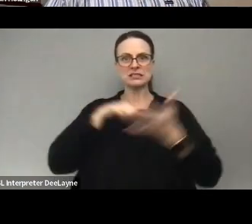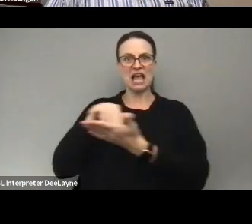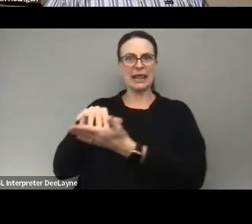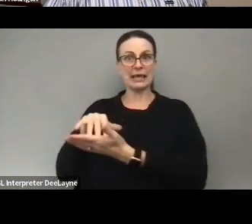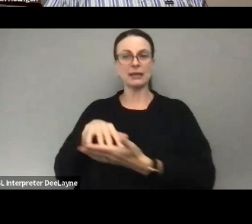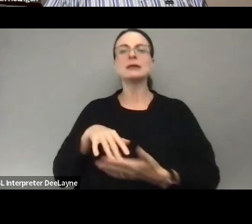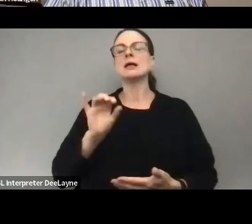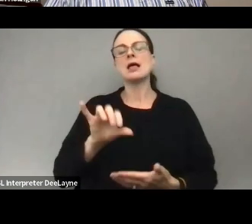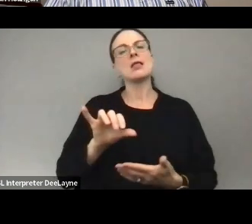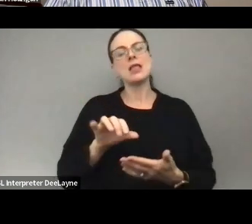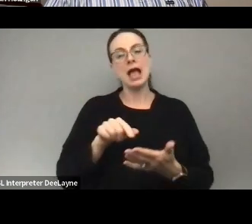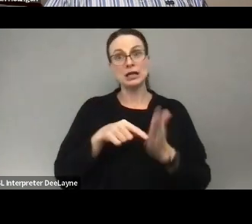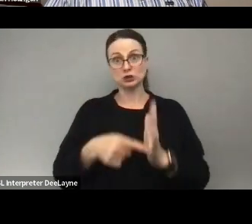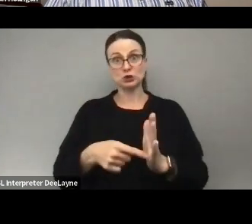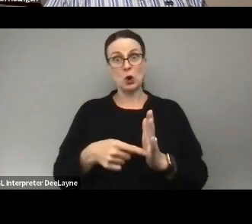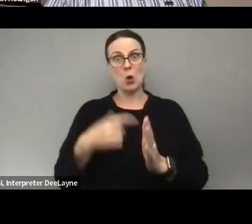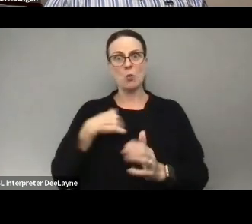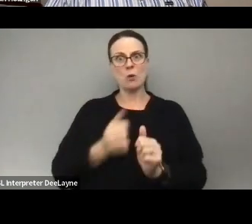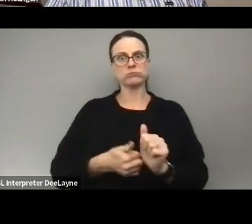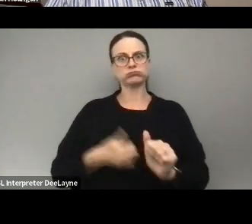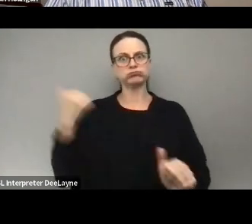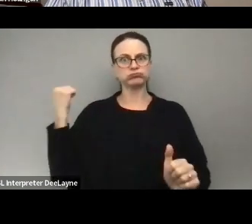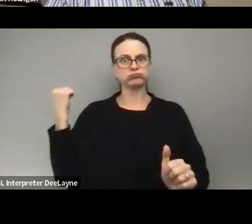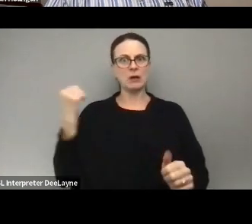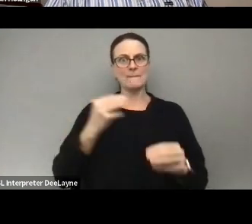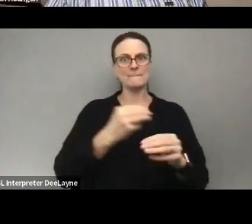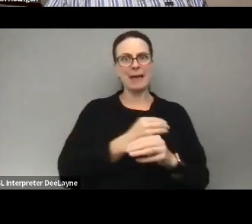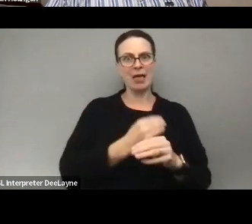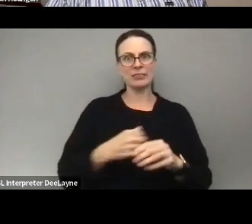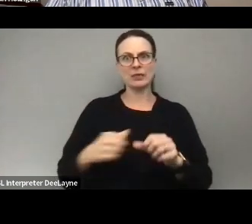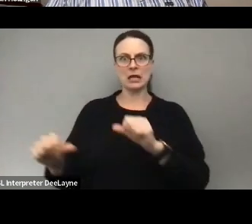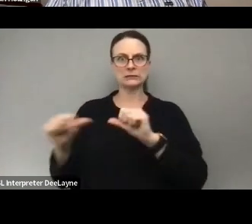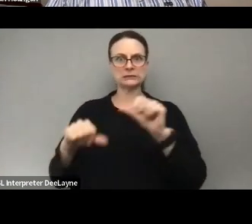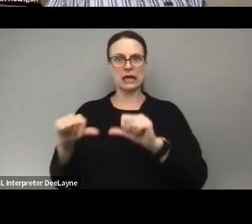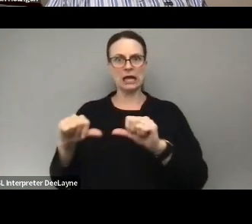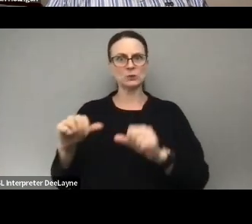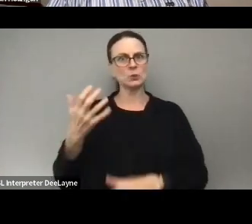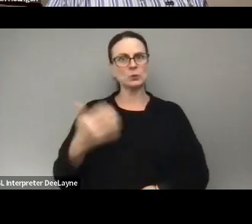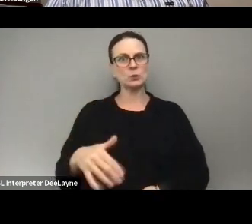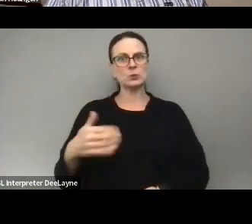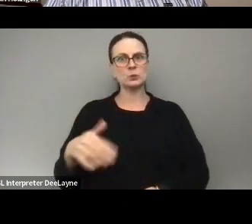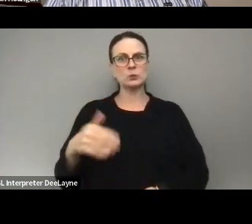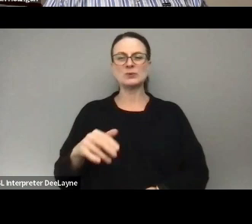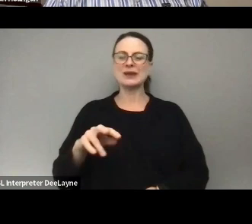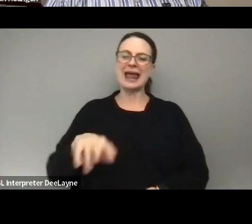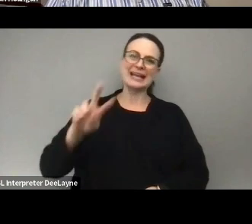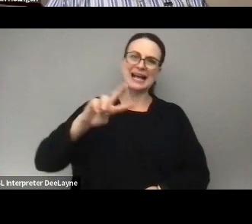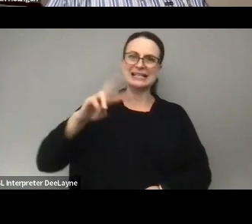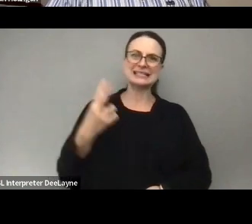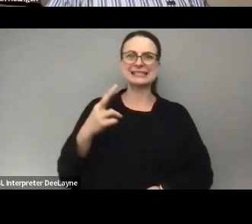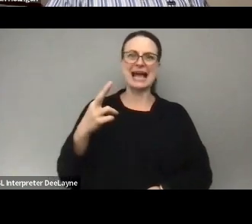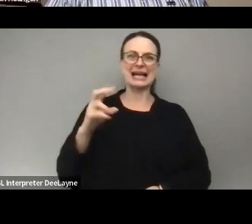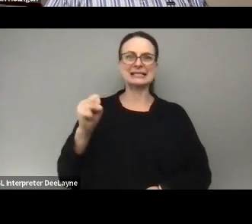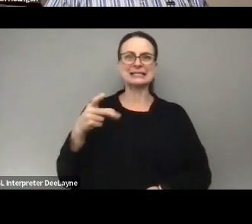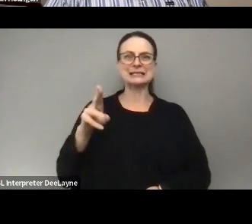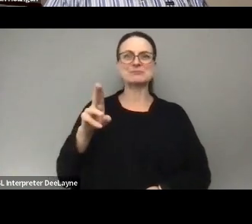that we were way behind in math and science, kind of a a second Sputnik moment, if you can allow me.